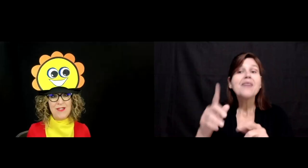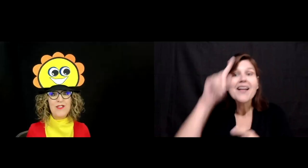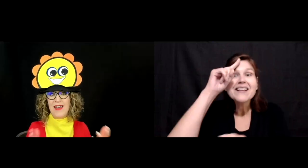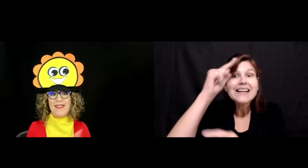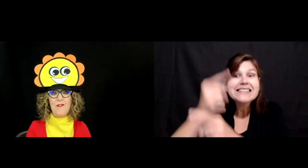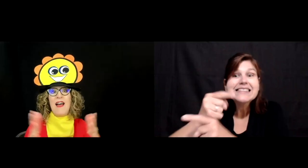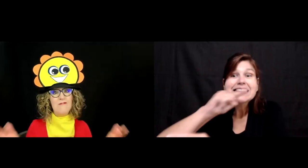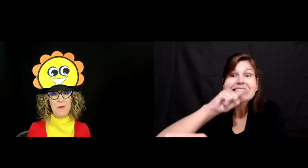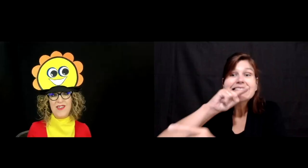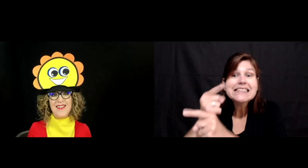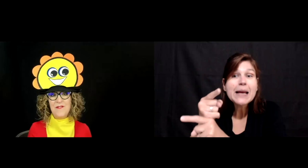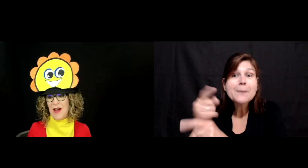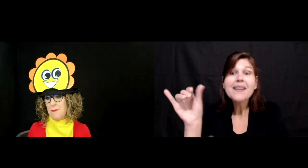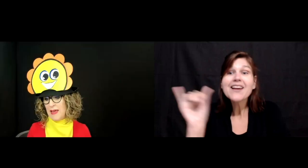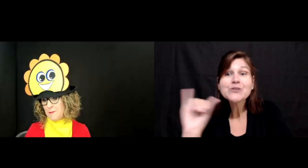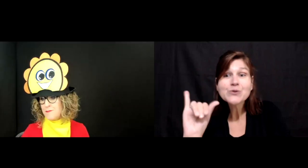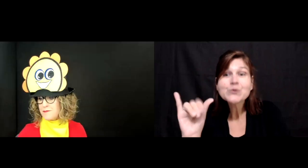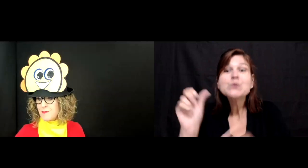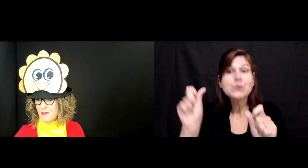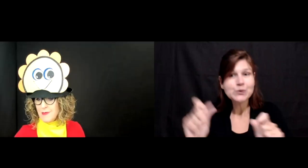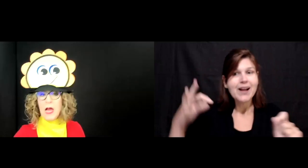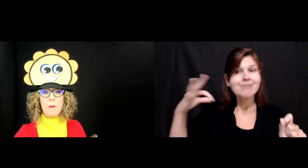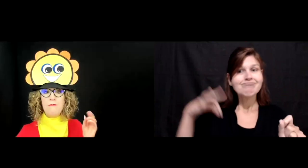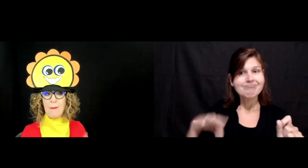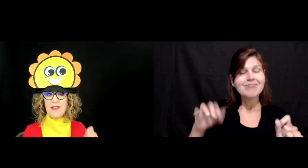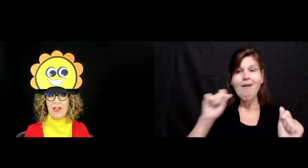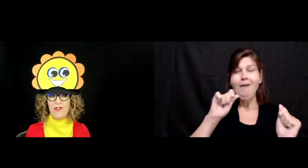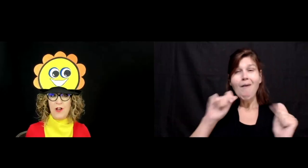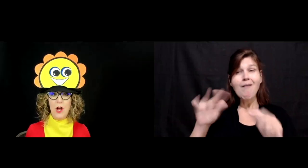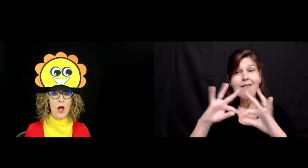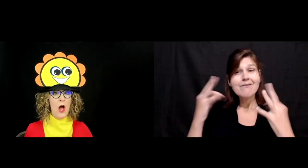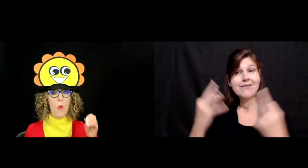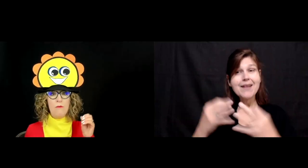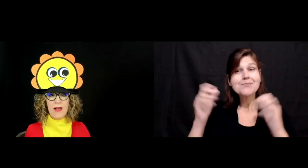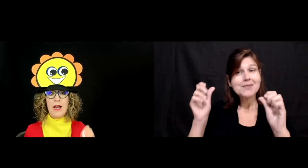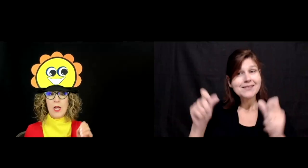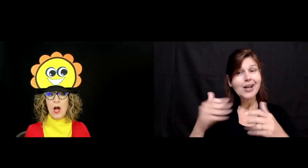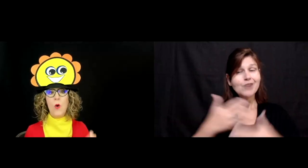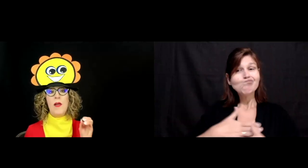it is for everybody in the family. But repetition we really know